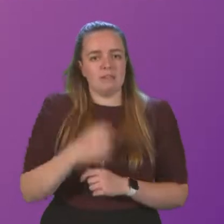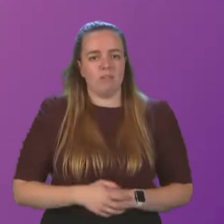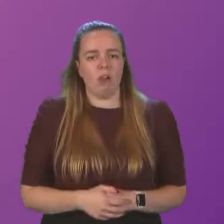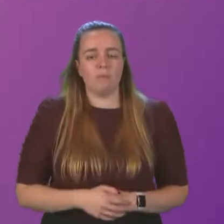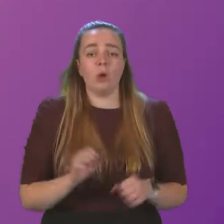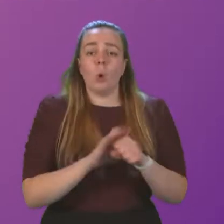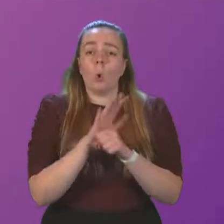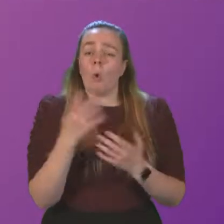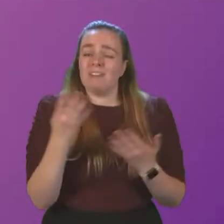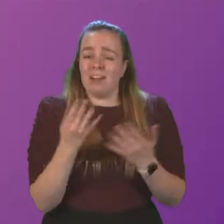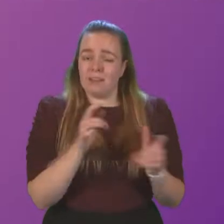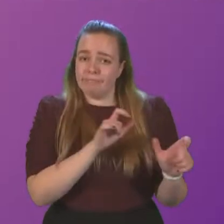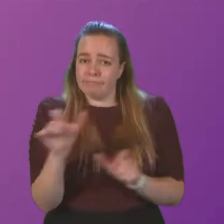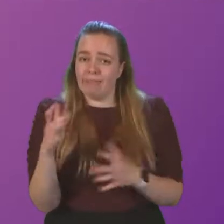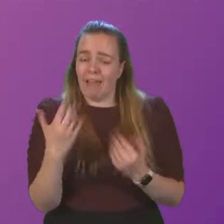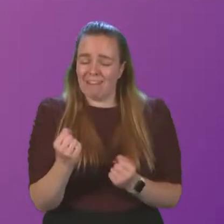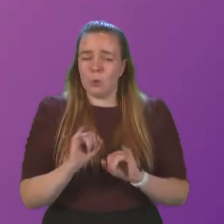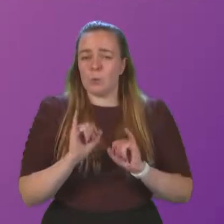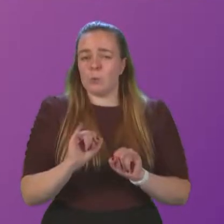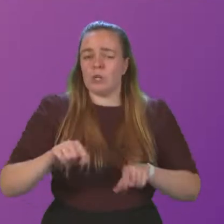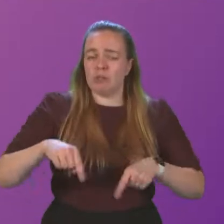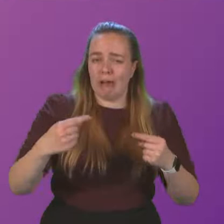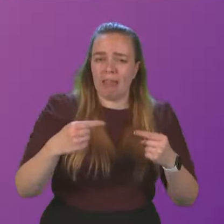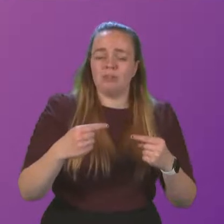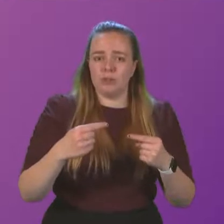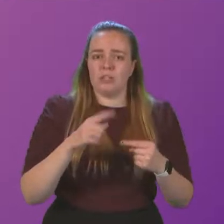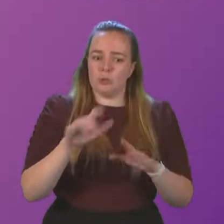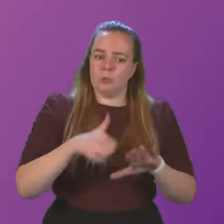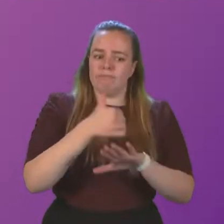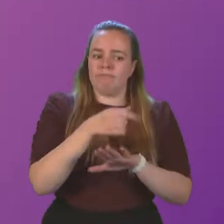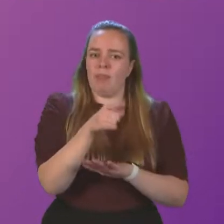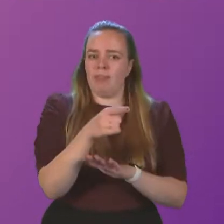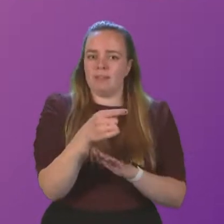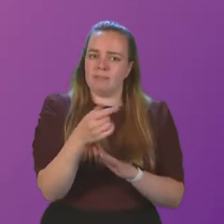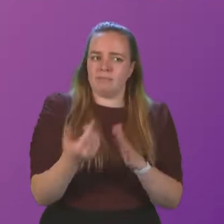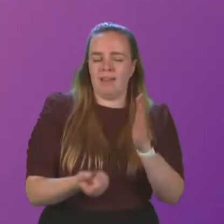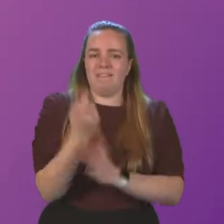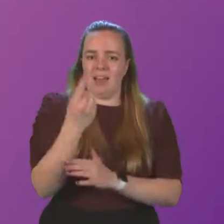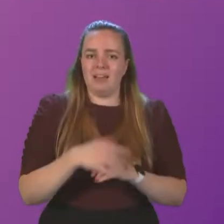continues to present significant challenges to staging this unique event. The scale and worldwide